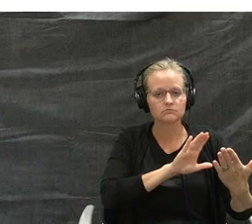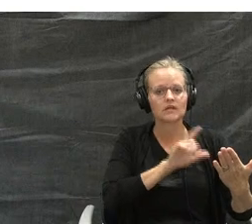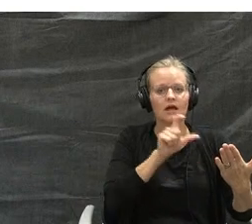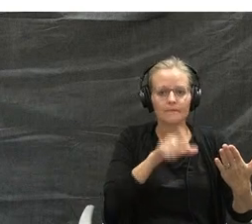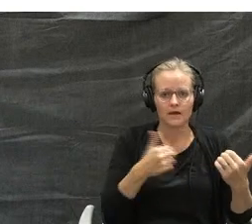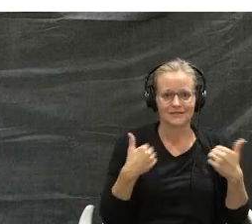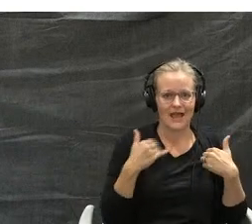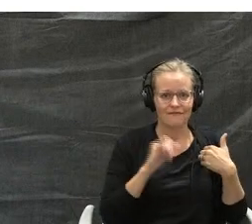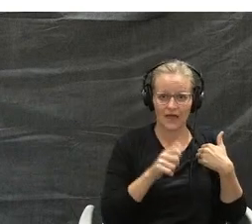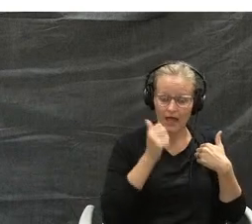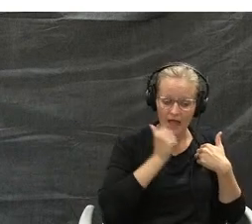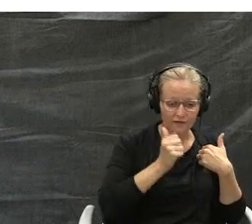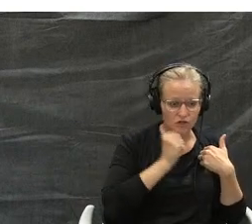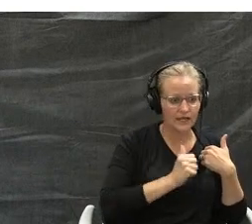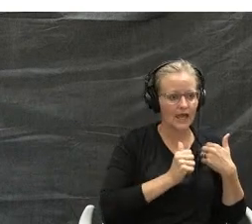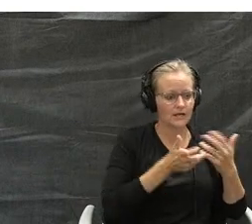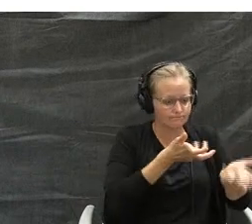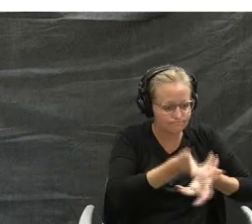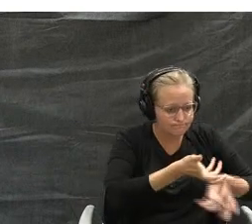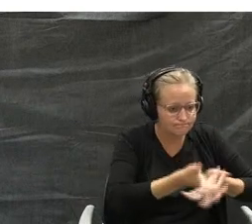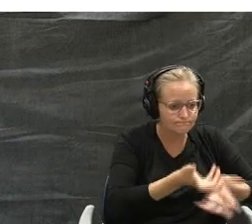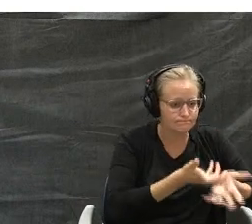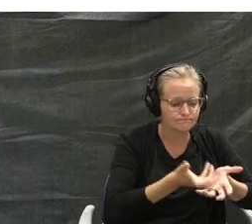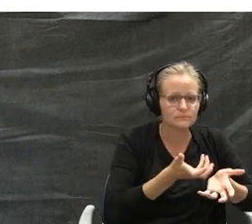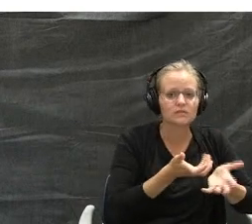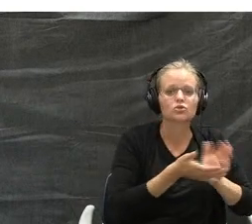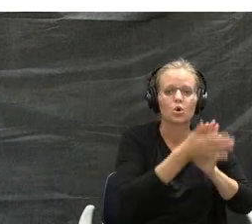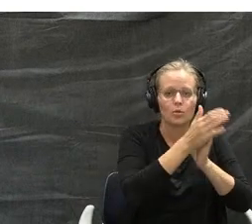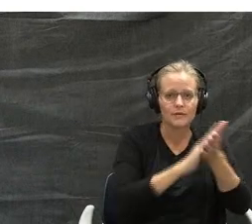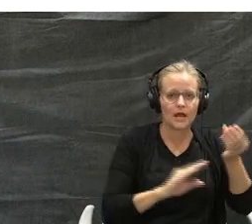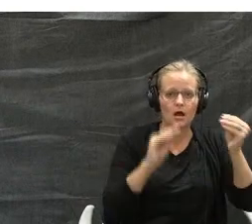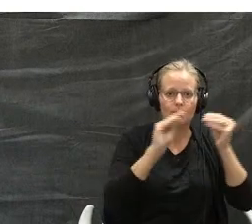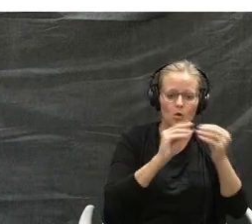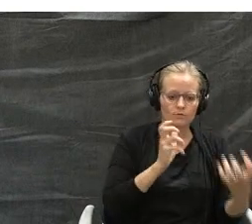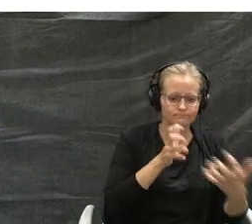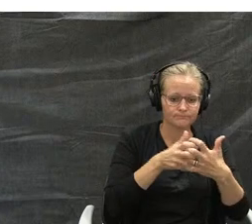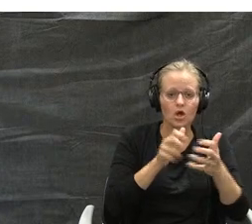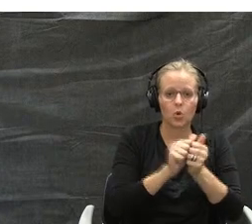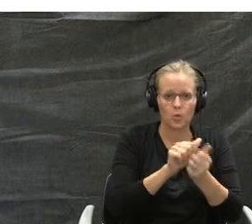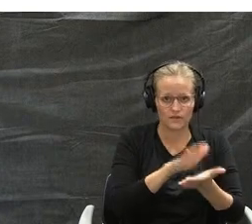school. K3 are the youngest kids and learn better at school rather than in front of iPads.